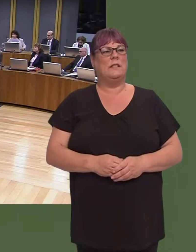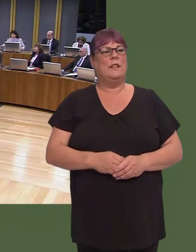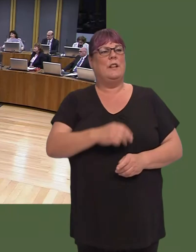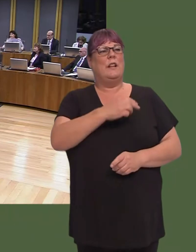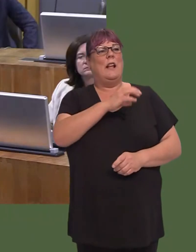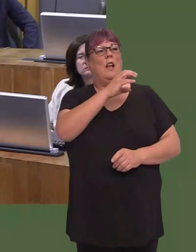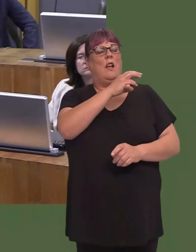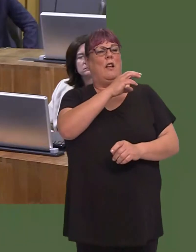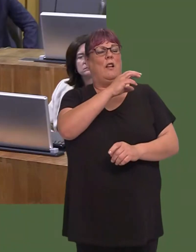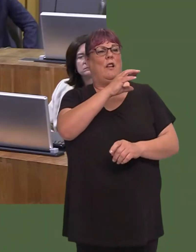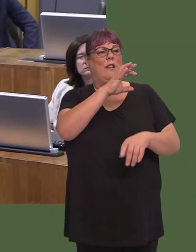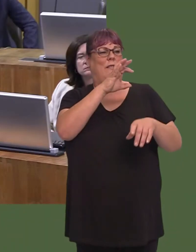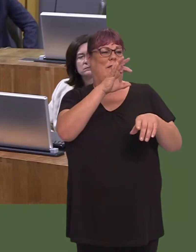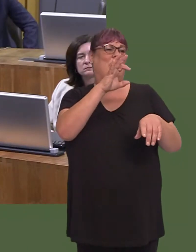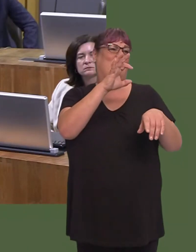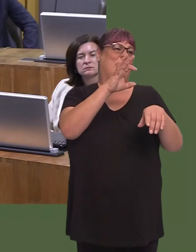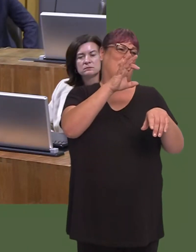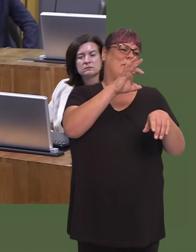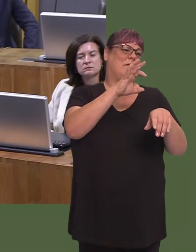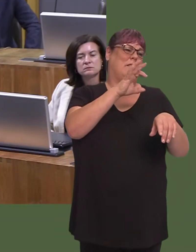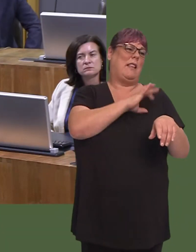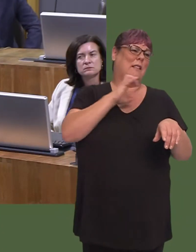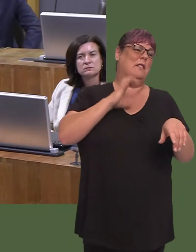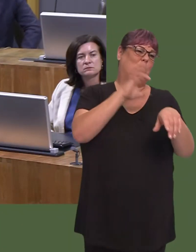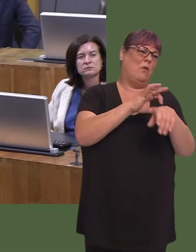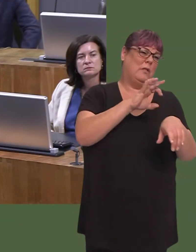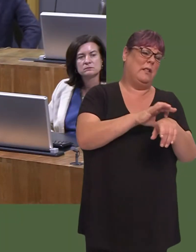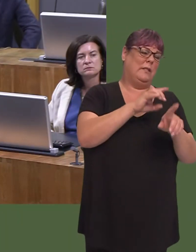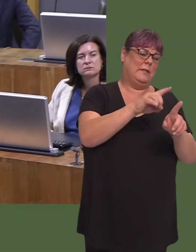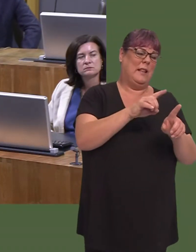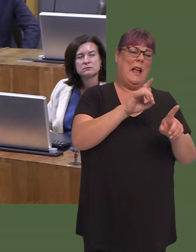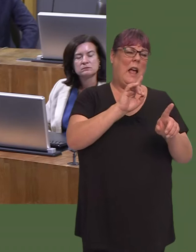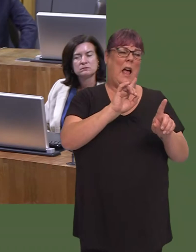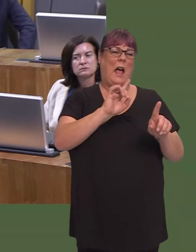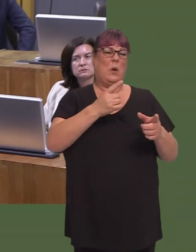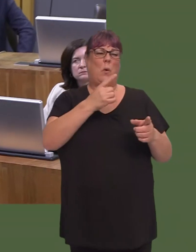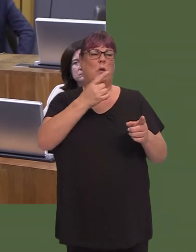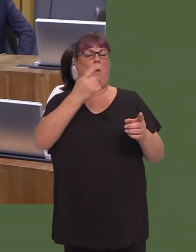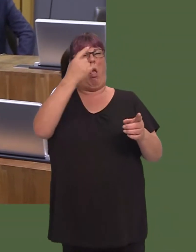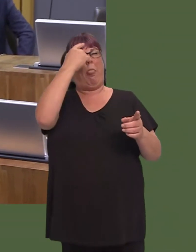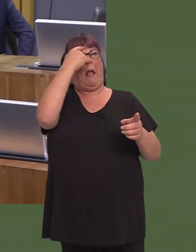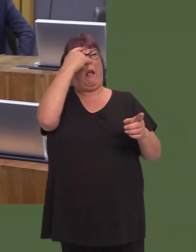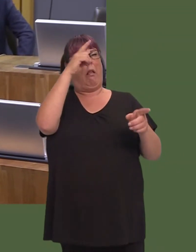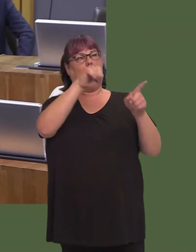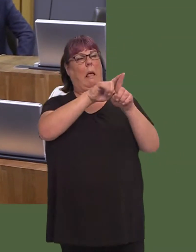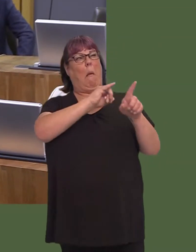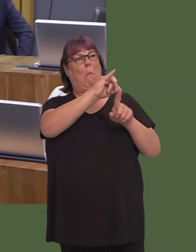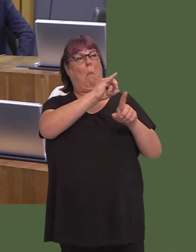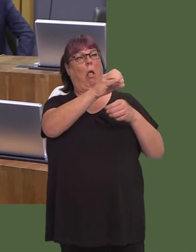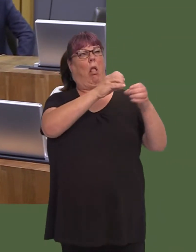Neil Hamilton AM: I thank the First Minister for that uninformative reply. But I'm sure